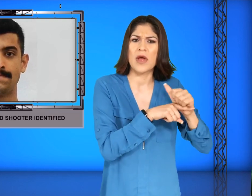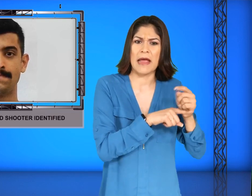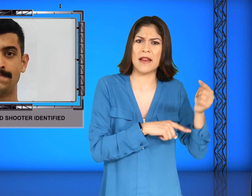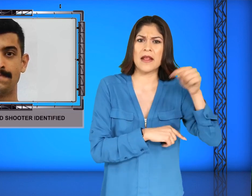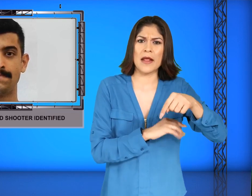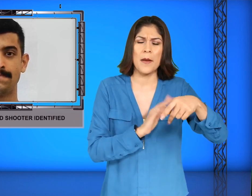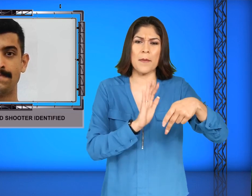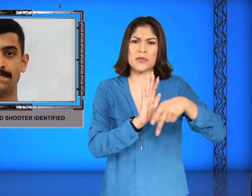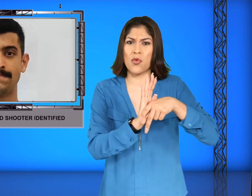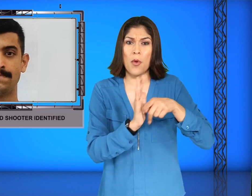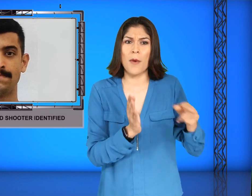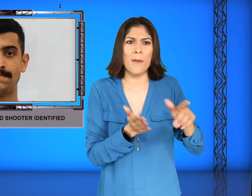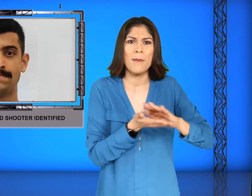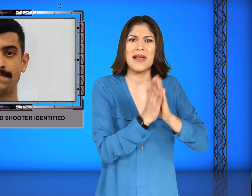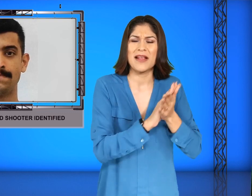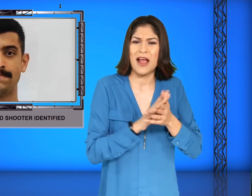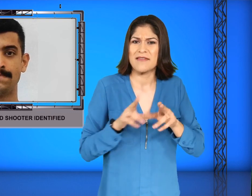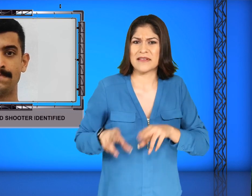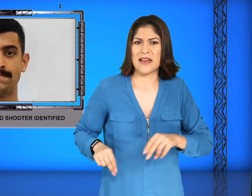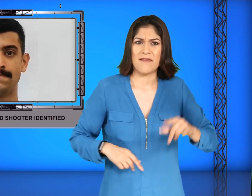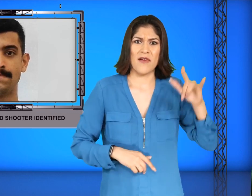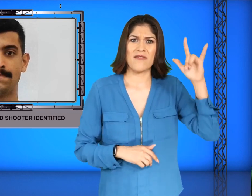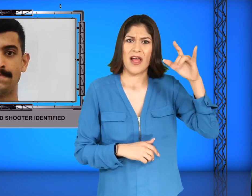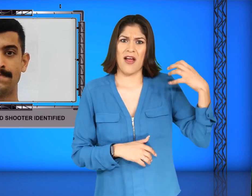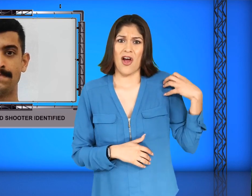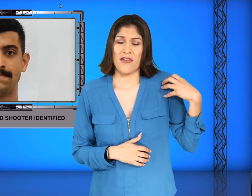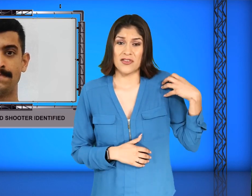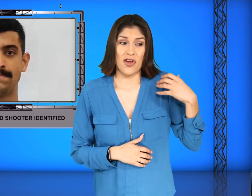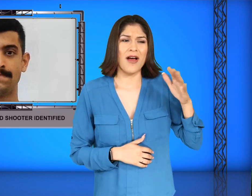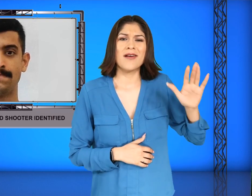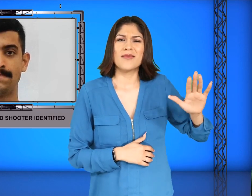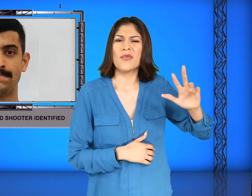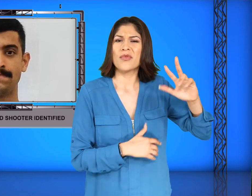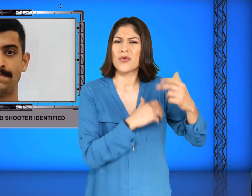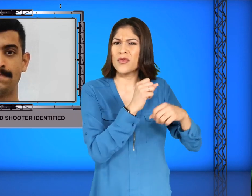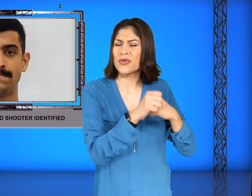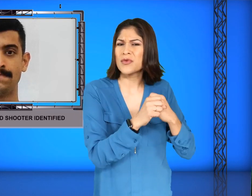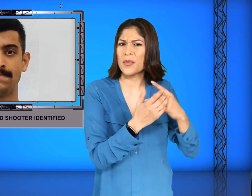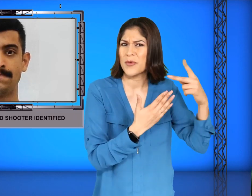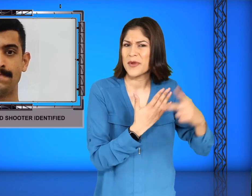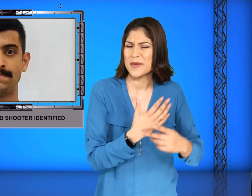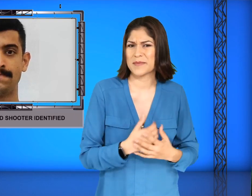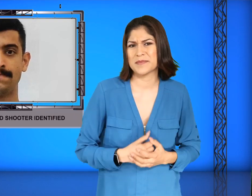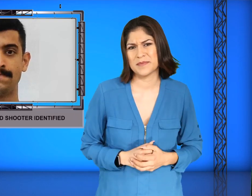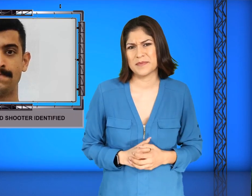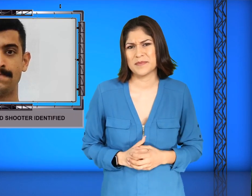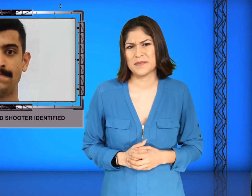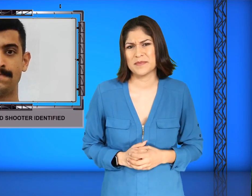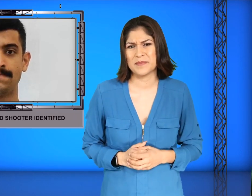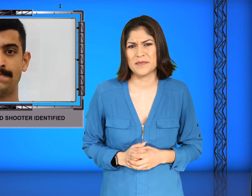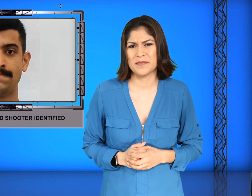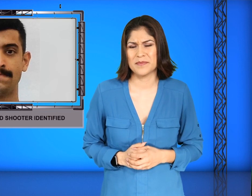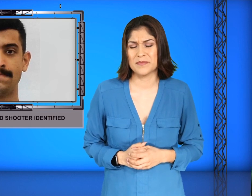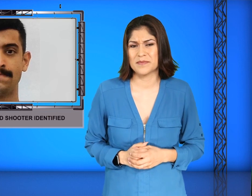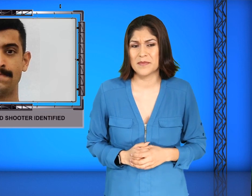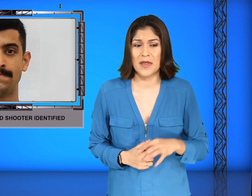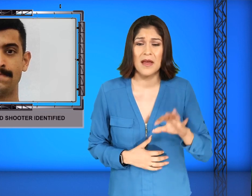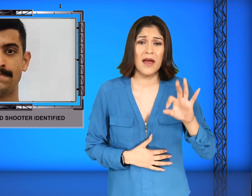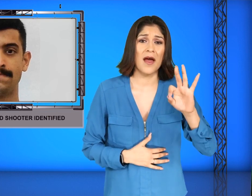He was in Pensacola training as a naval flight officer as part of a three-year program.